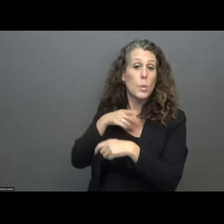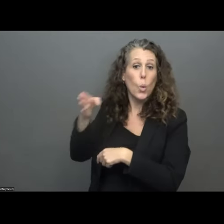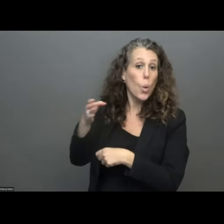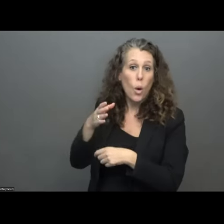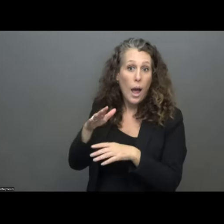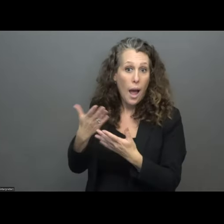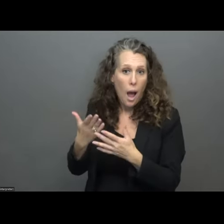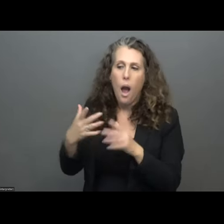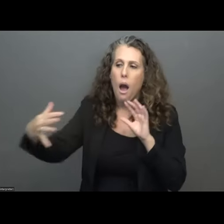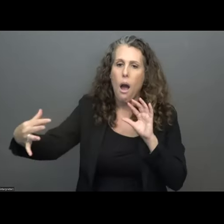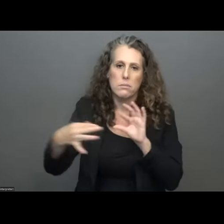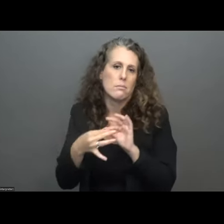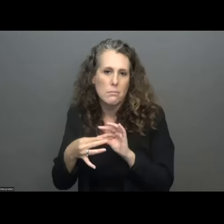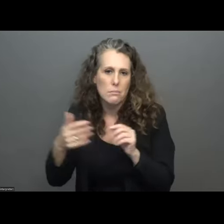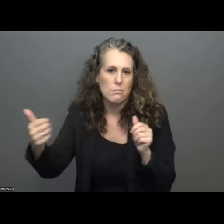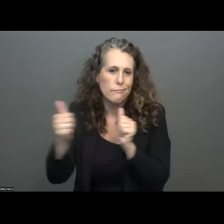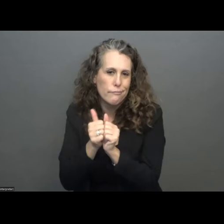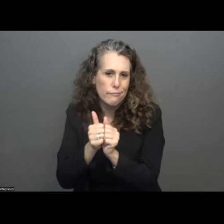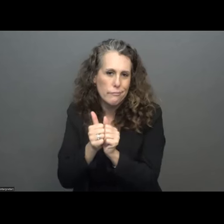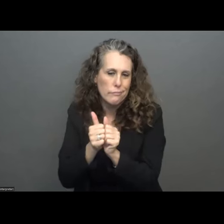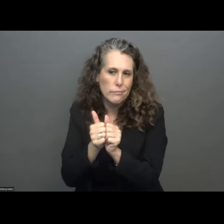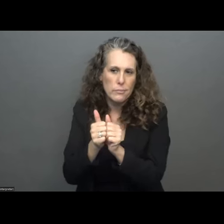less OCS your nationality, these other, the military.